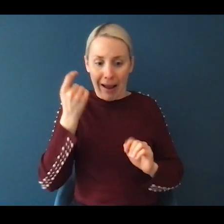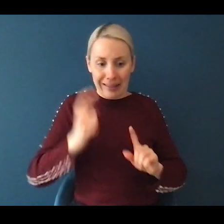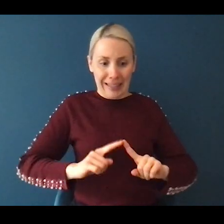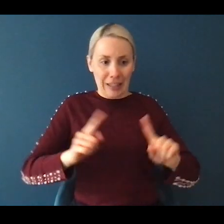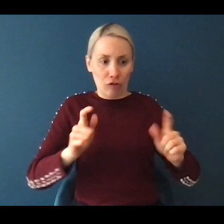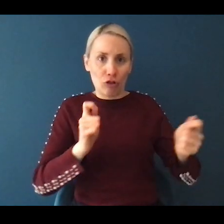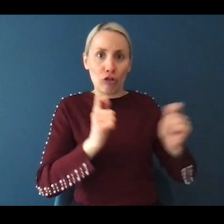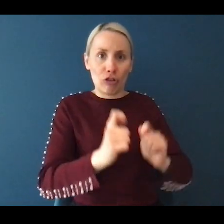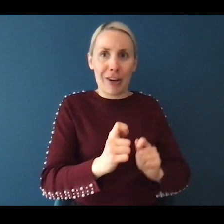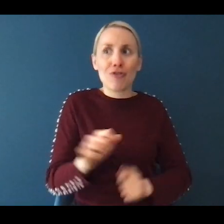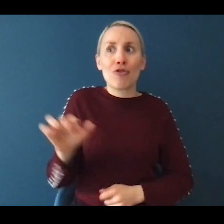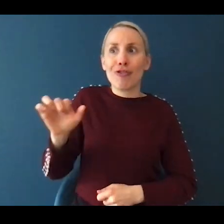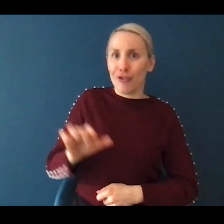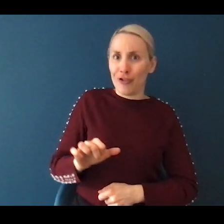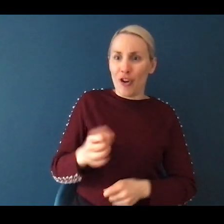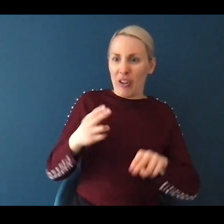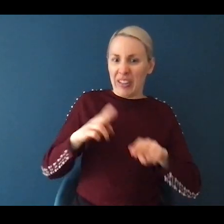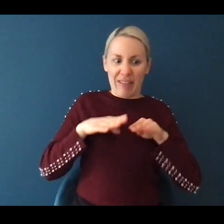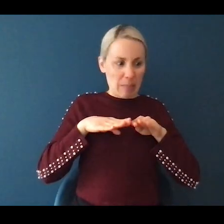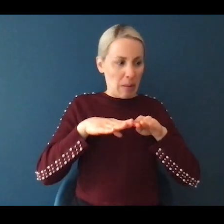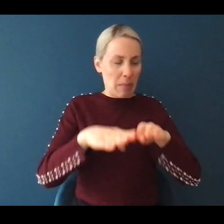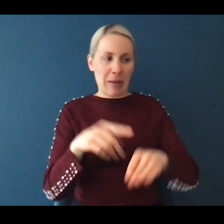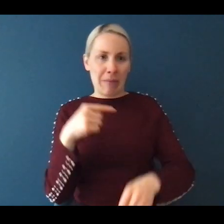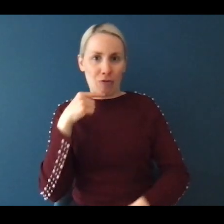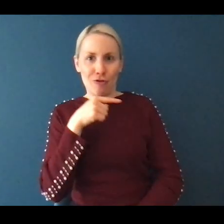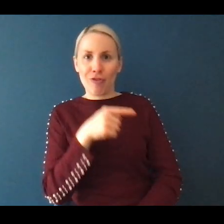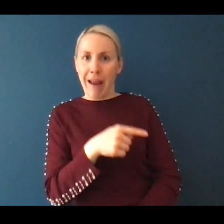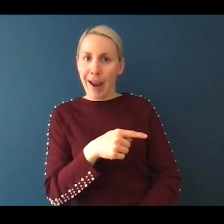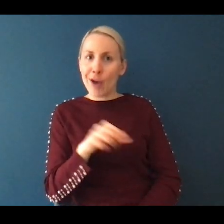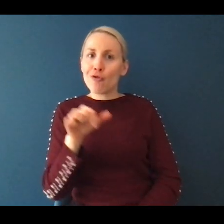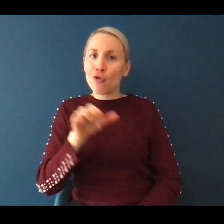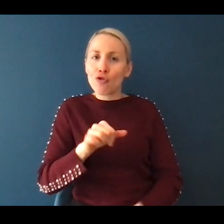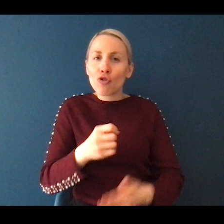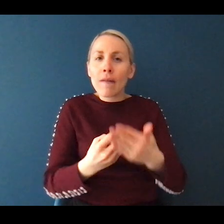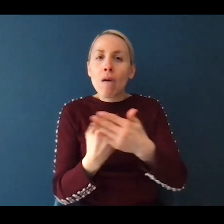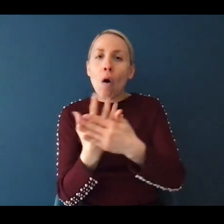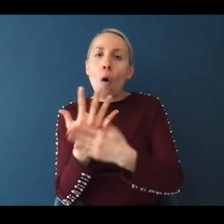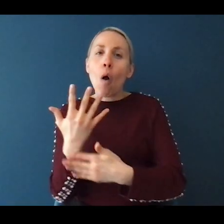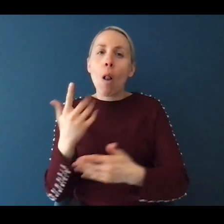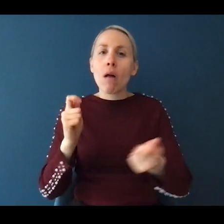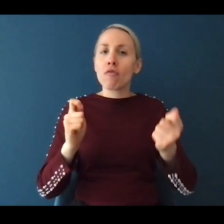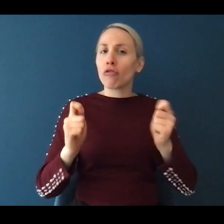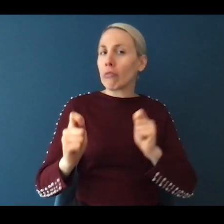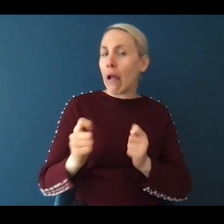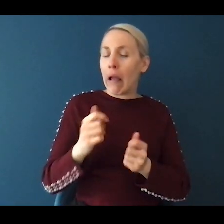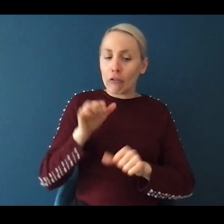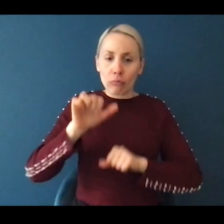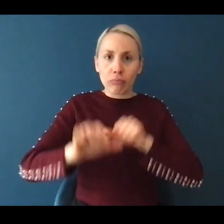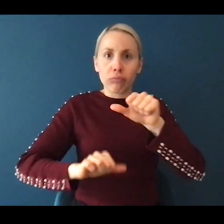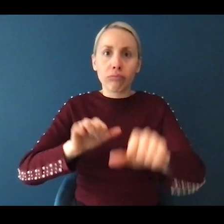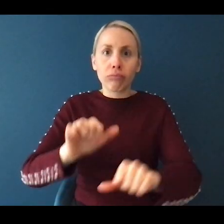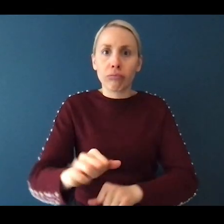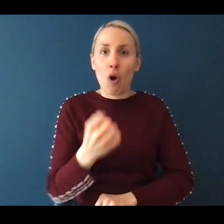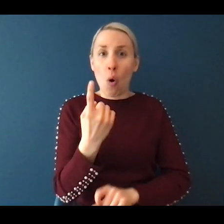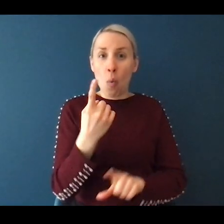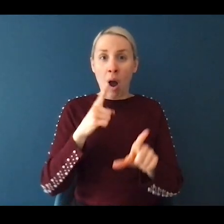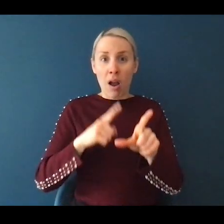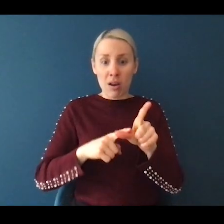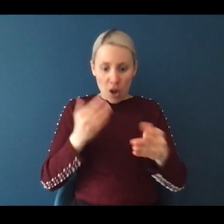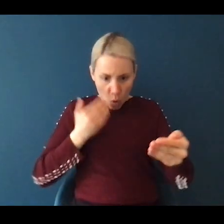it would be strange if it didn't change sometimes even without a very specific reason for it there's a lot happens in a year kind of development